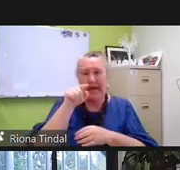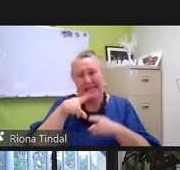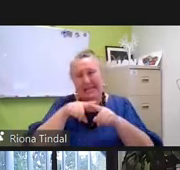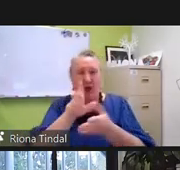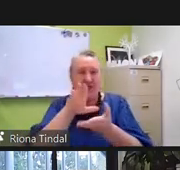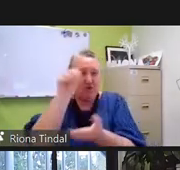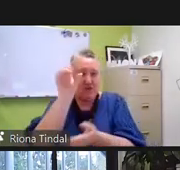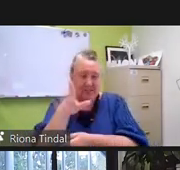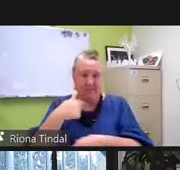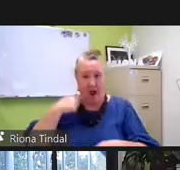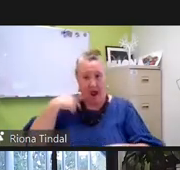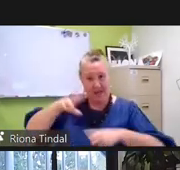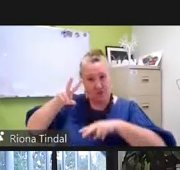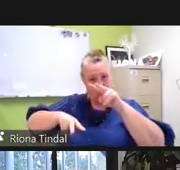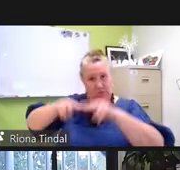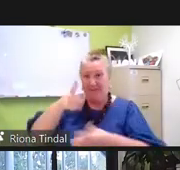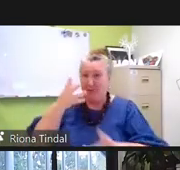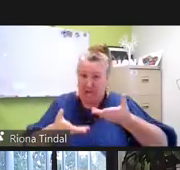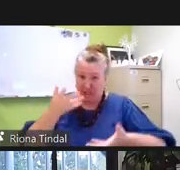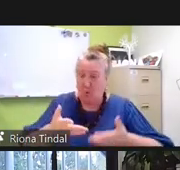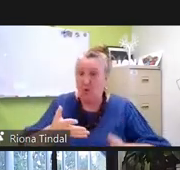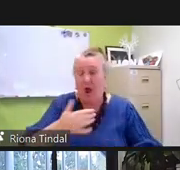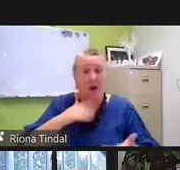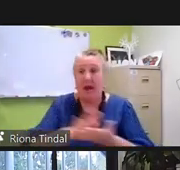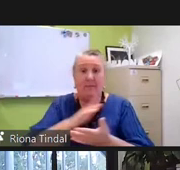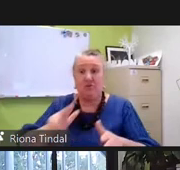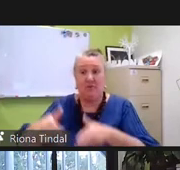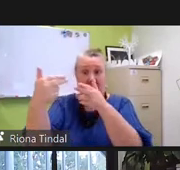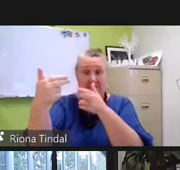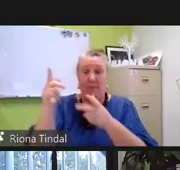so you kind of have a mixture there. It really depends on the student themselves. If you're not